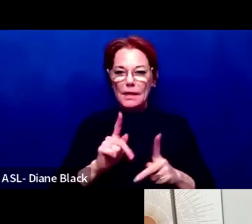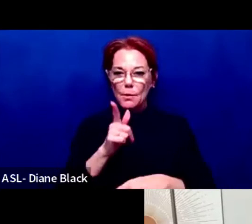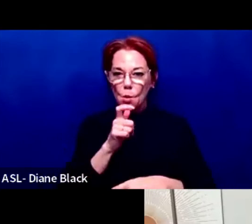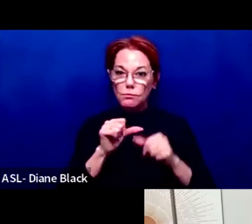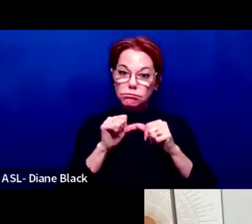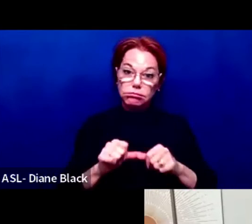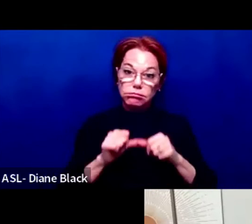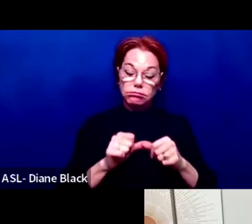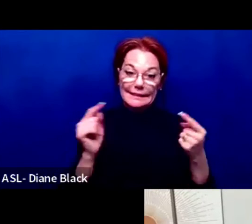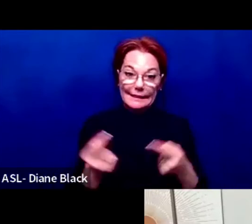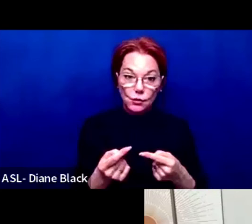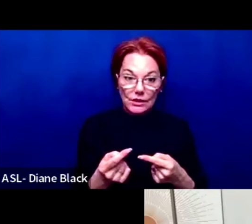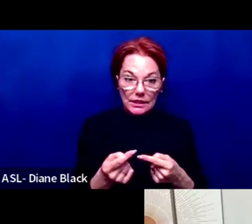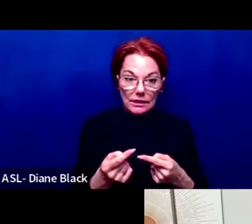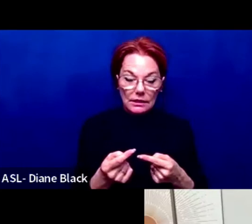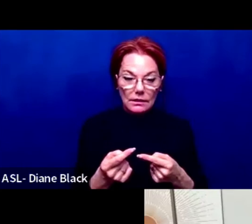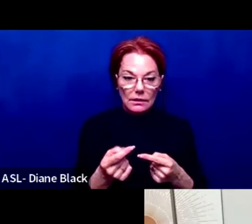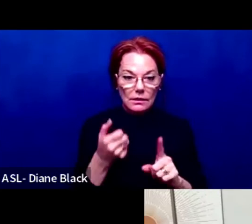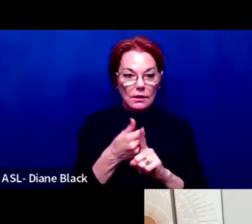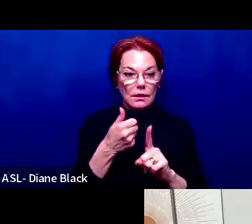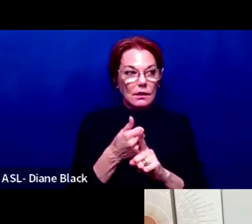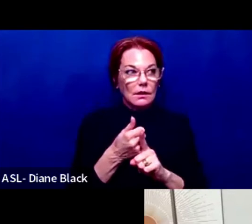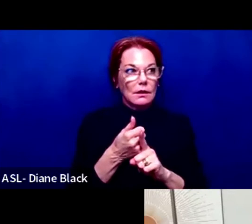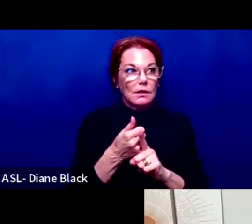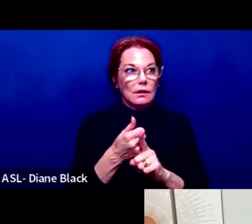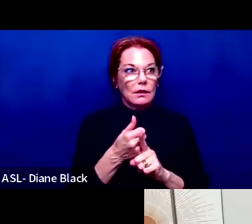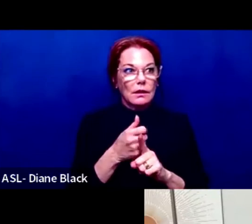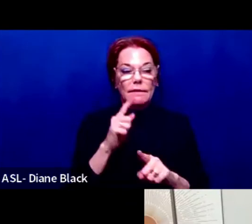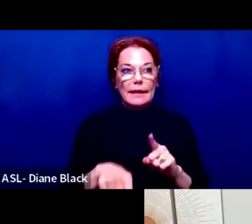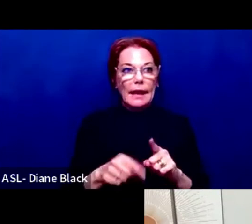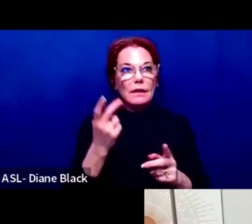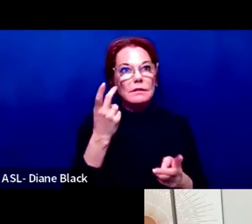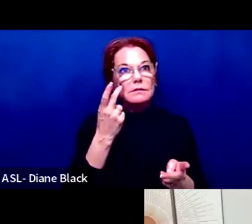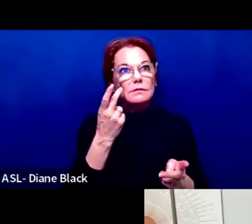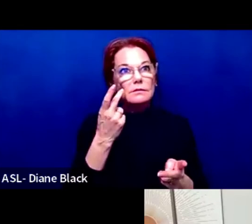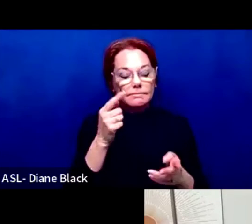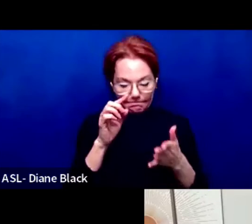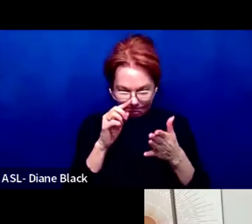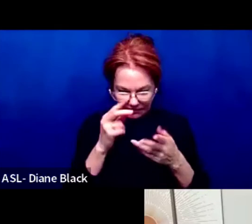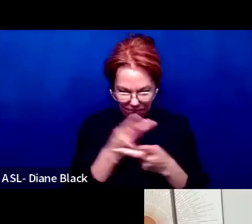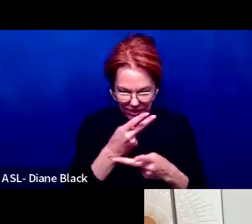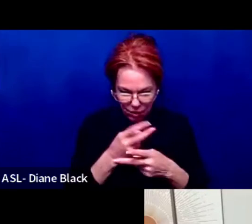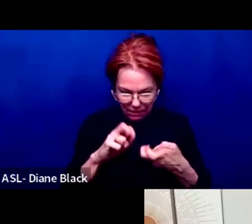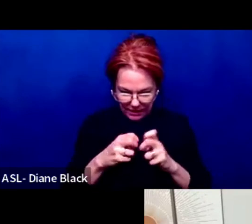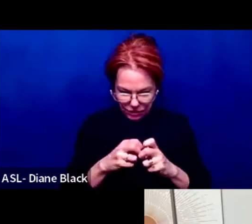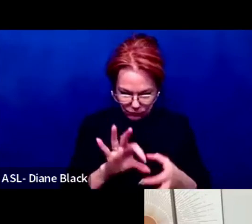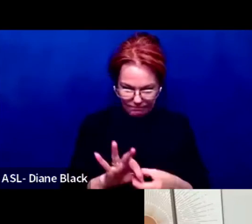that injury don't have don't actually trace the issues that they're having back to the injury they had. And similar to